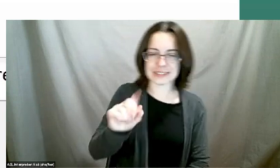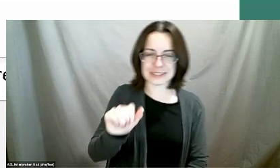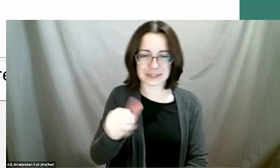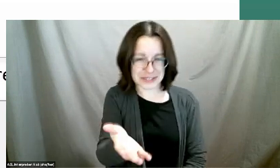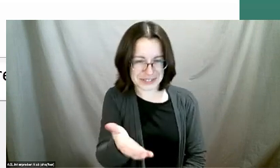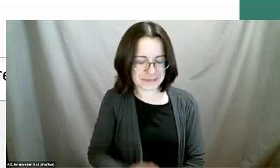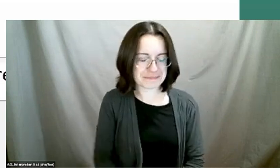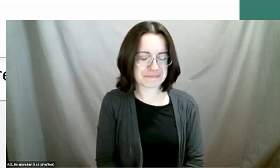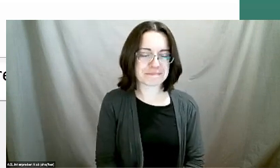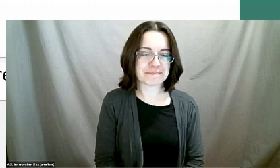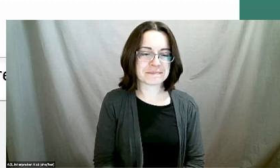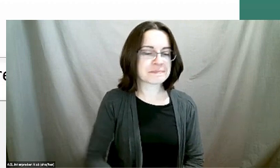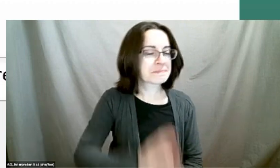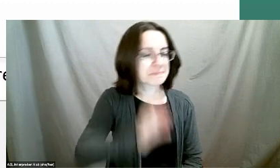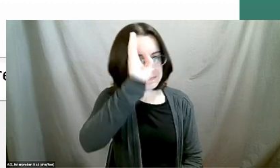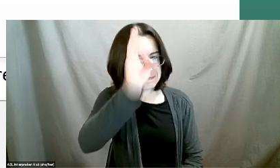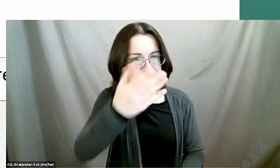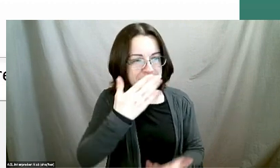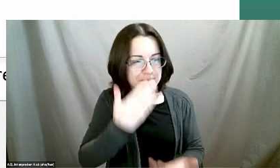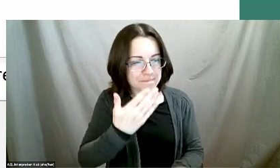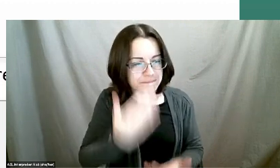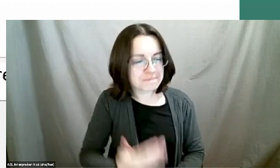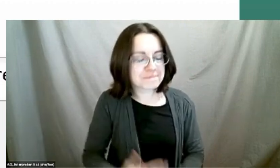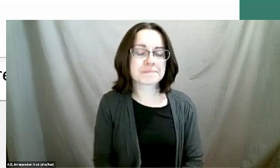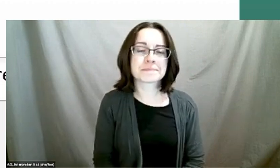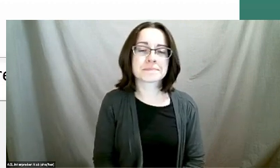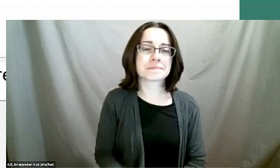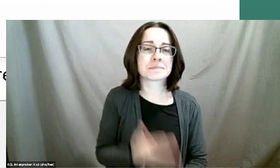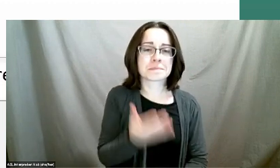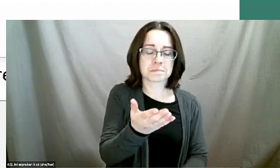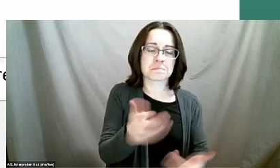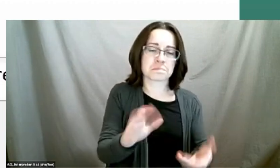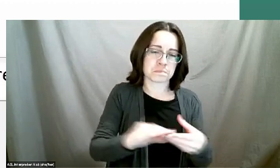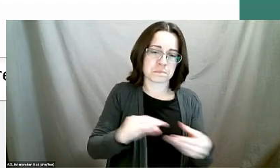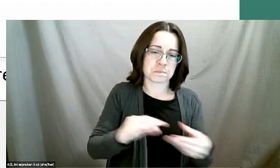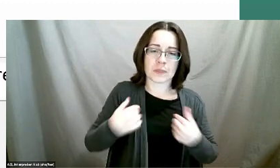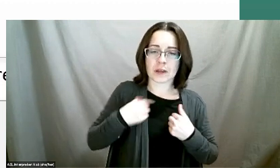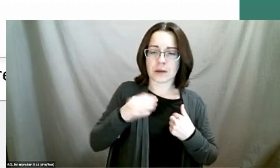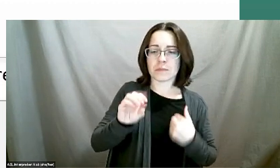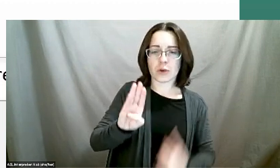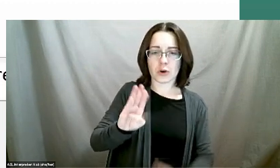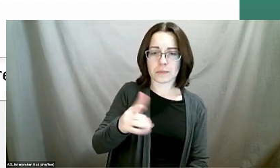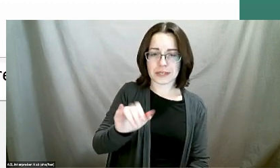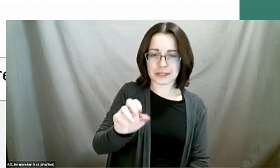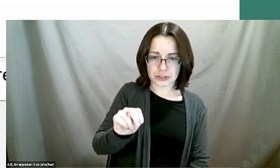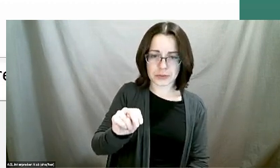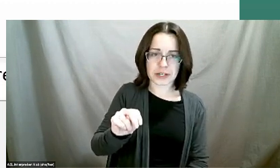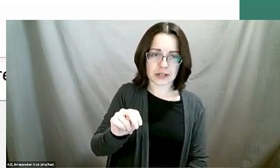So as mentioned, I'm an OB GYN and I'm a practicing obstetrician,